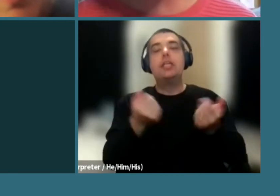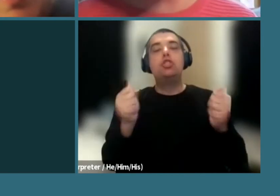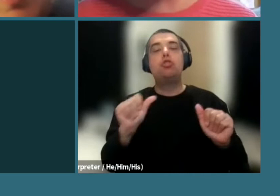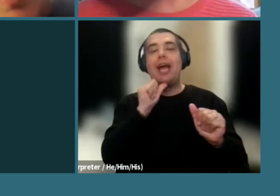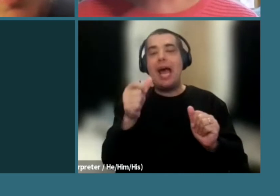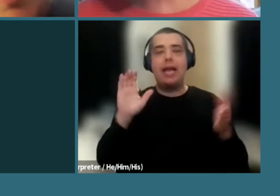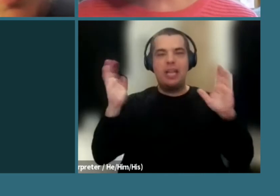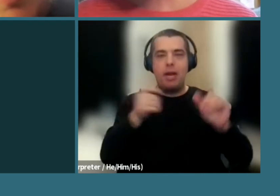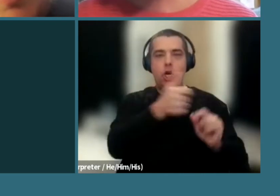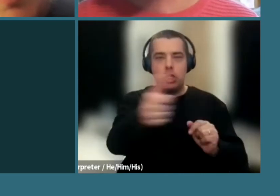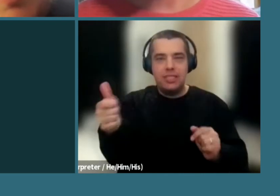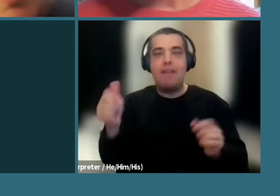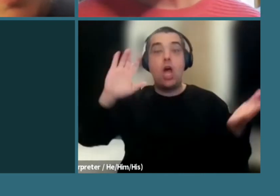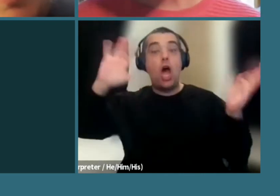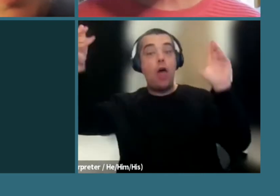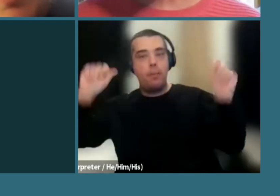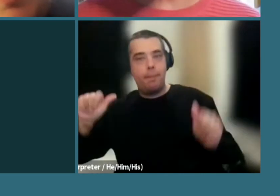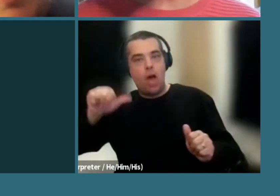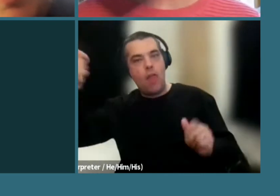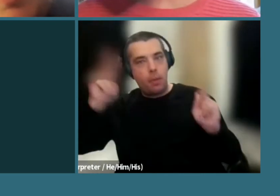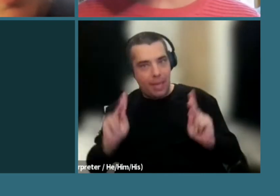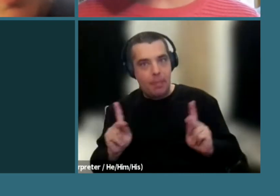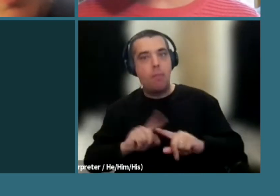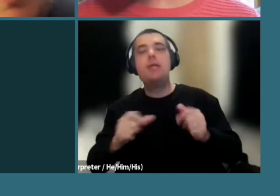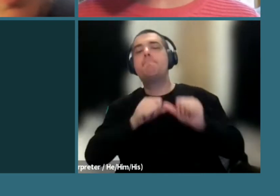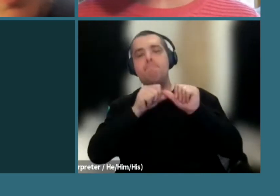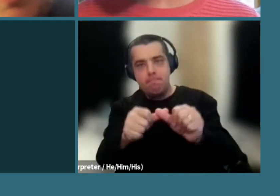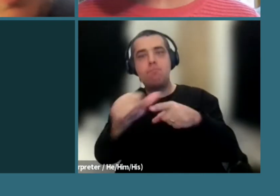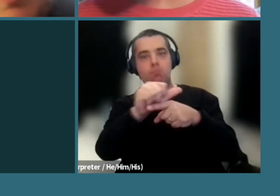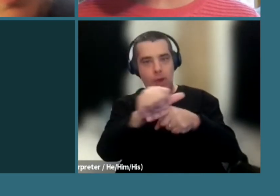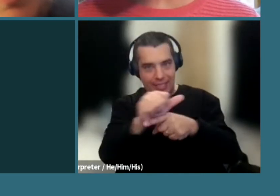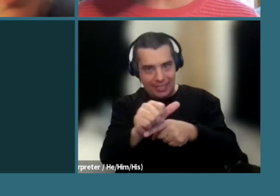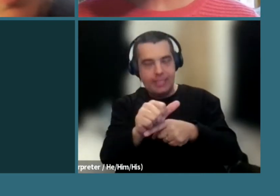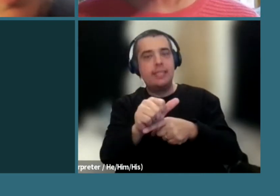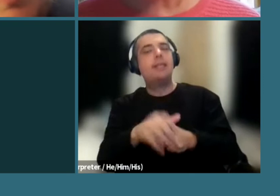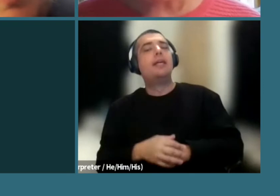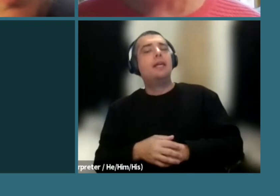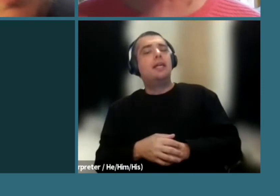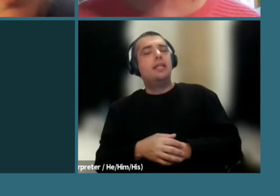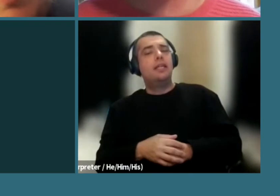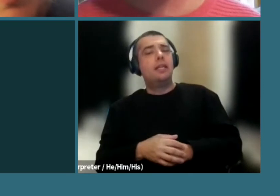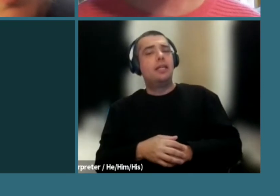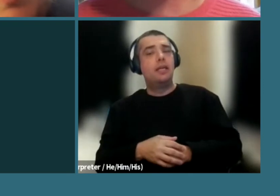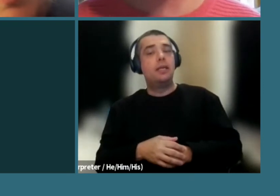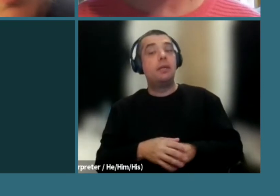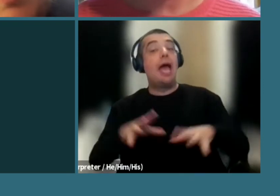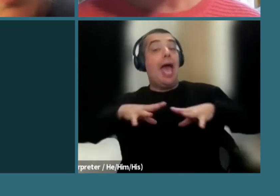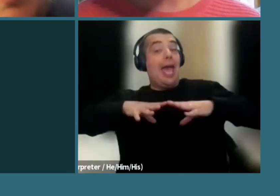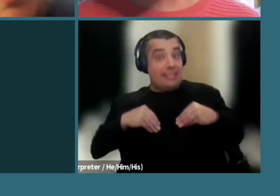and just to practice and keep doing it and be okay with failing forward.